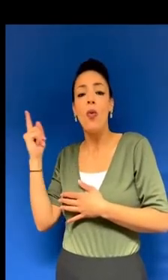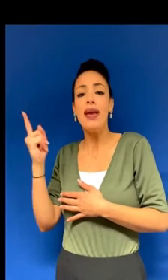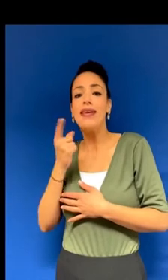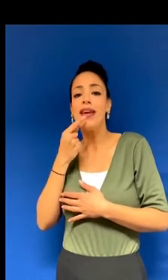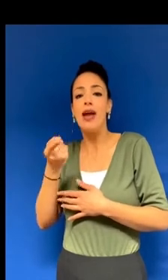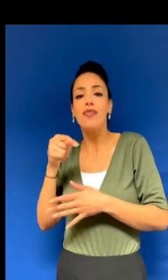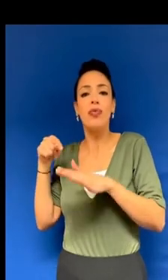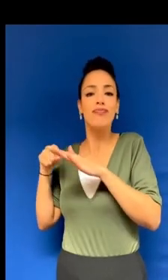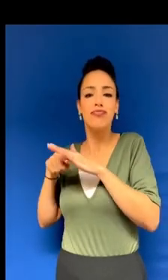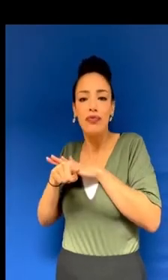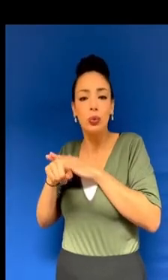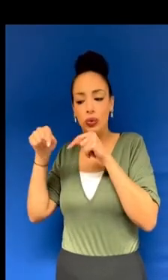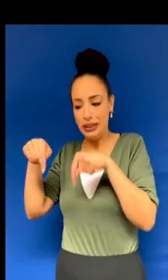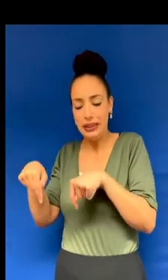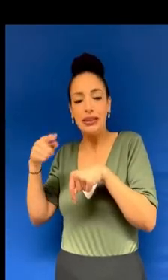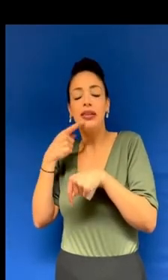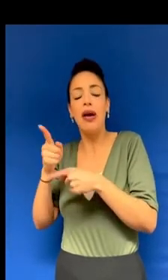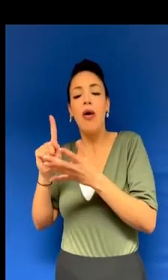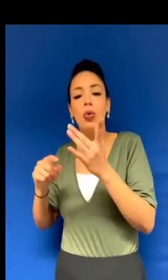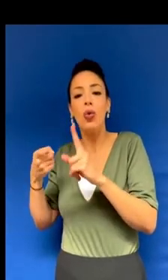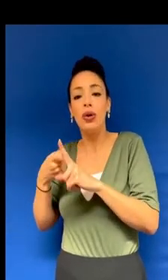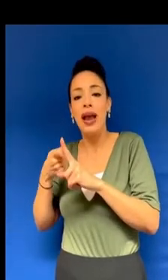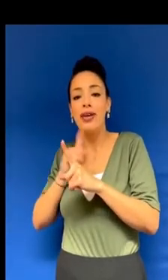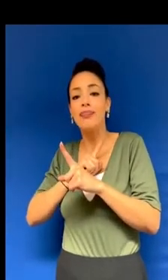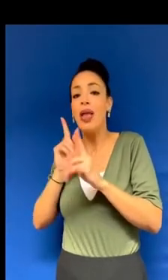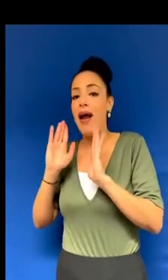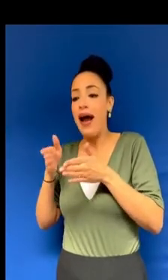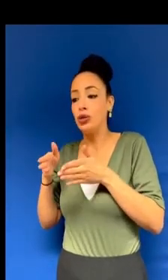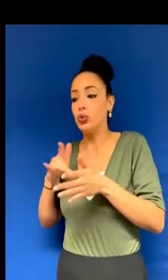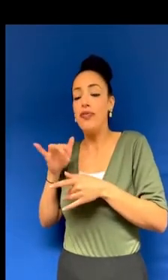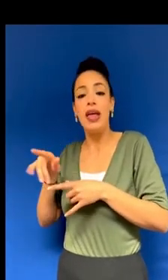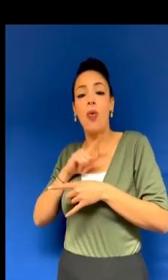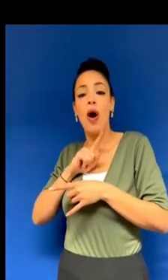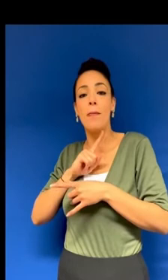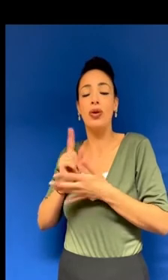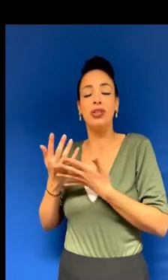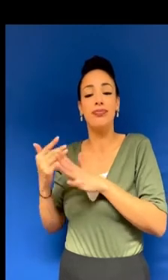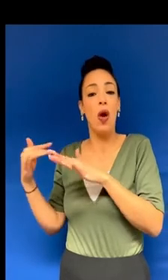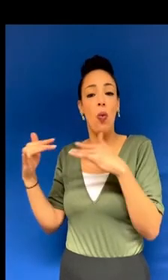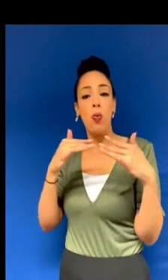was the first place that me and my family lived together when we came to the UK as asylum seekers.